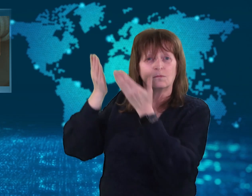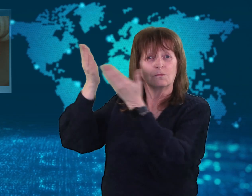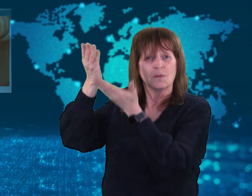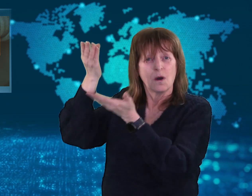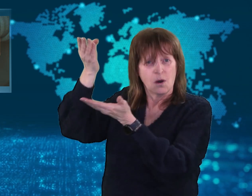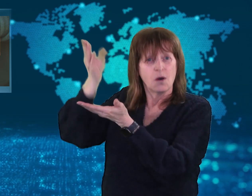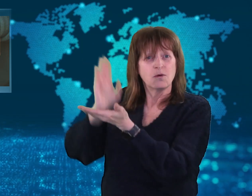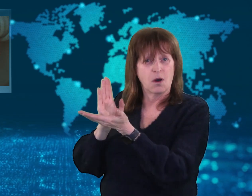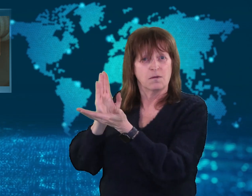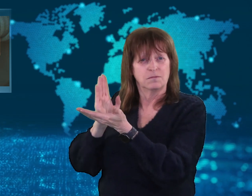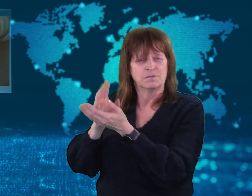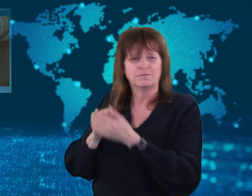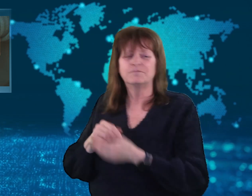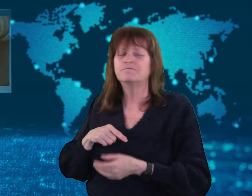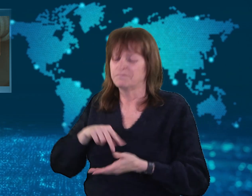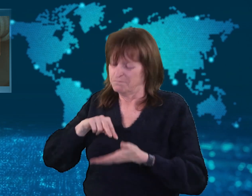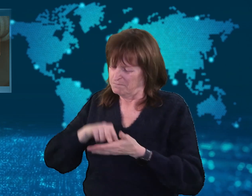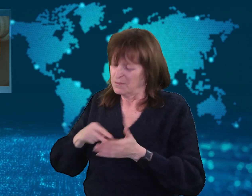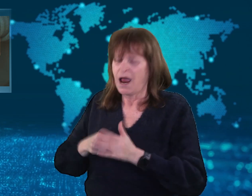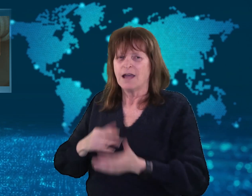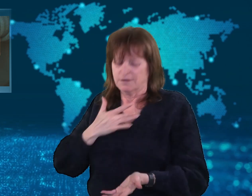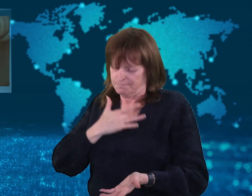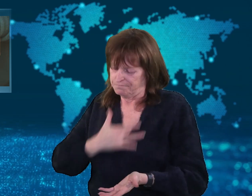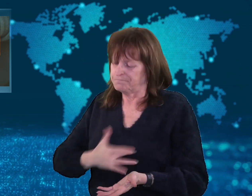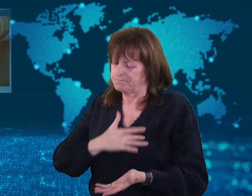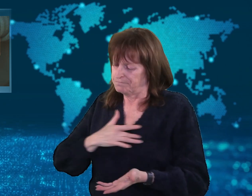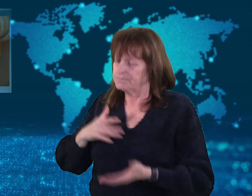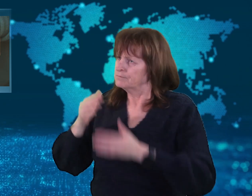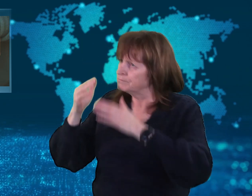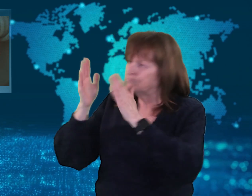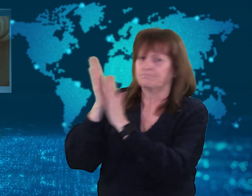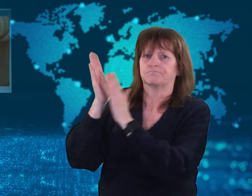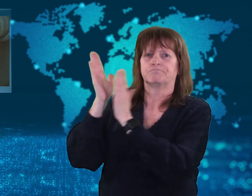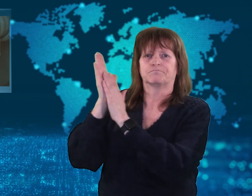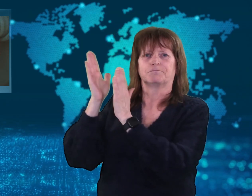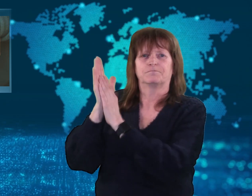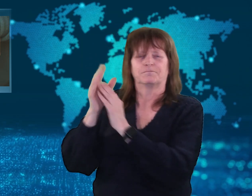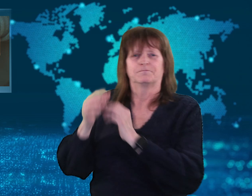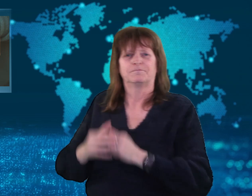and intends to keep that promise.